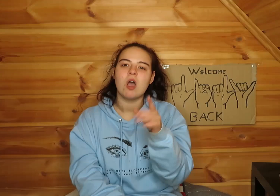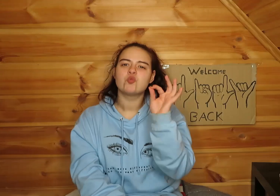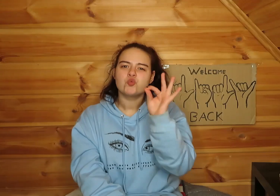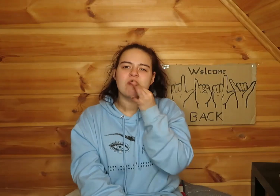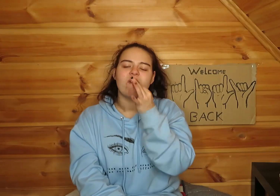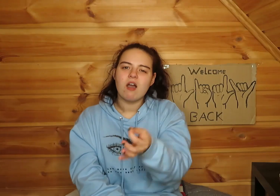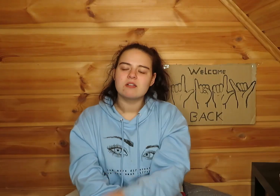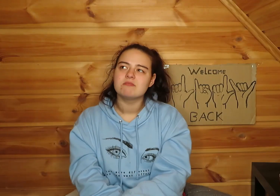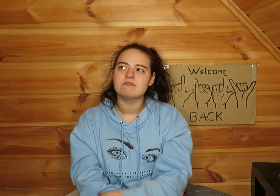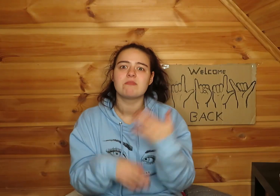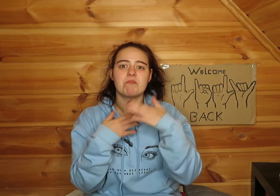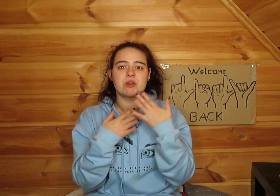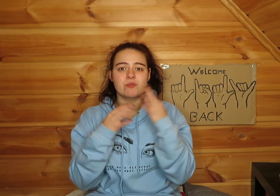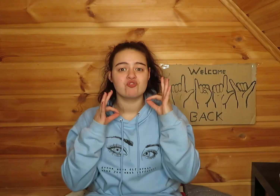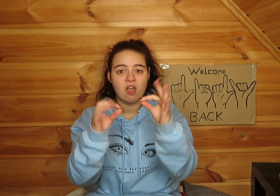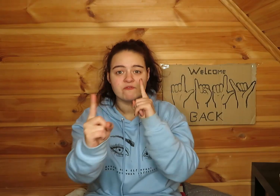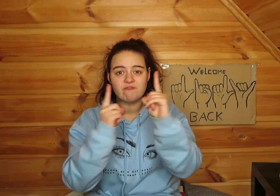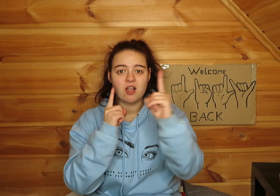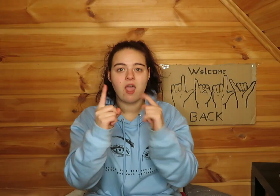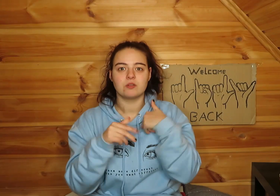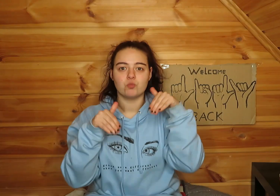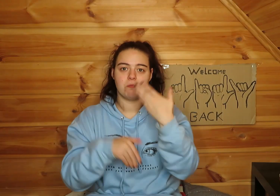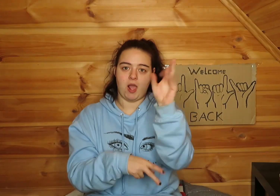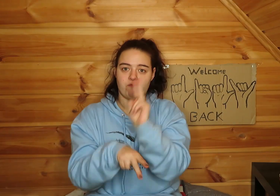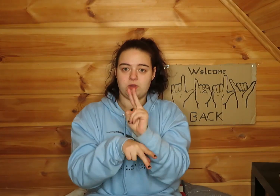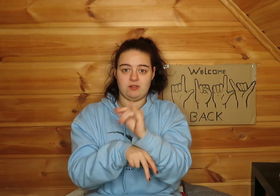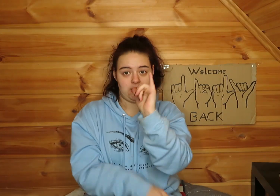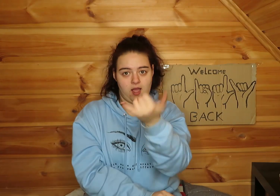Good question. For example on the road traffic I need to be more careful now. Yes.